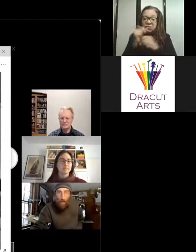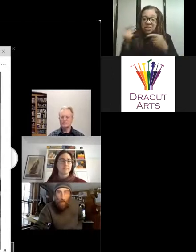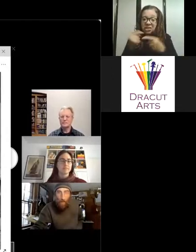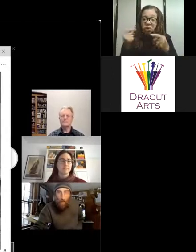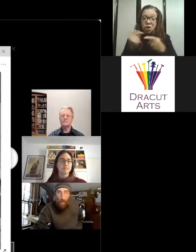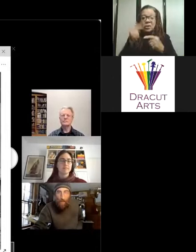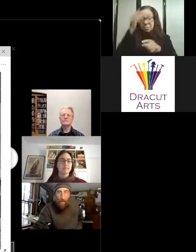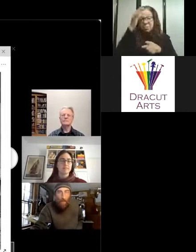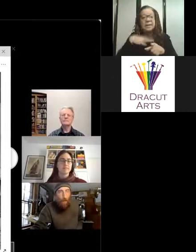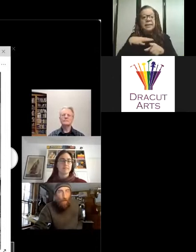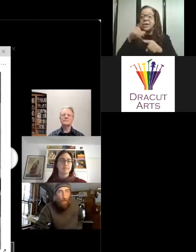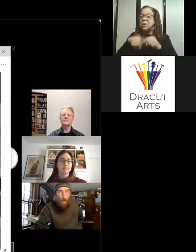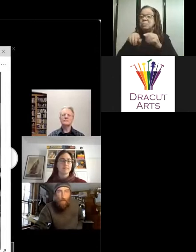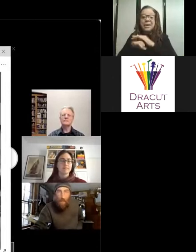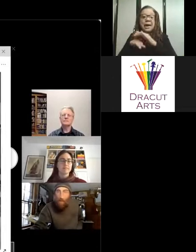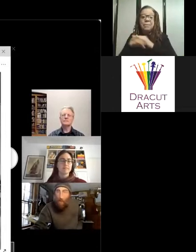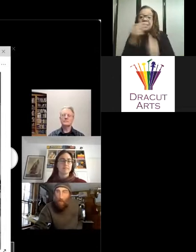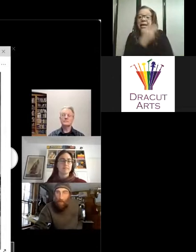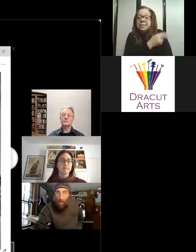hospitals. There were over 10,000, I believe,